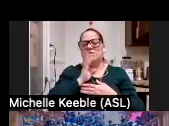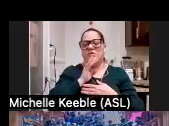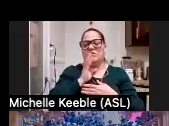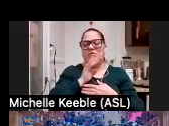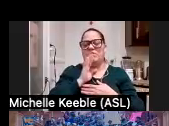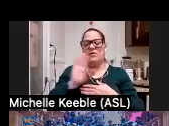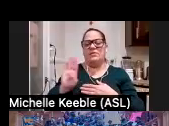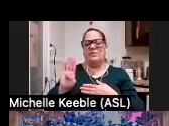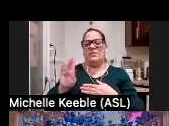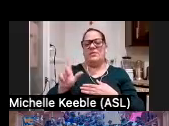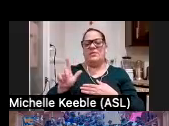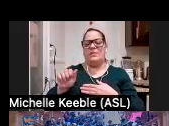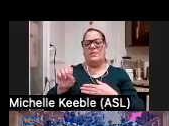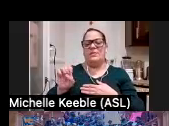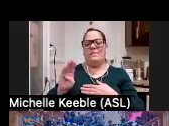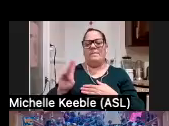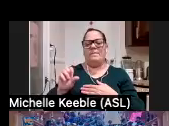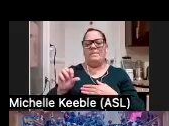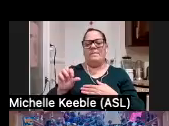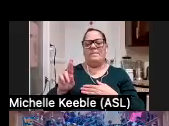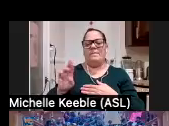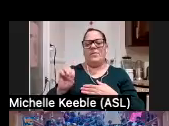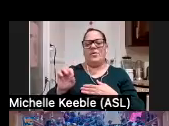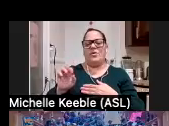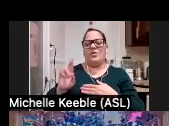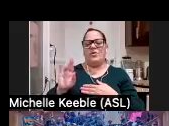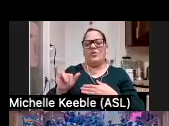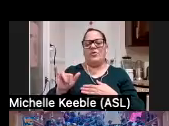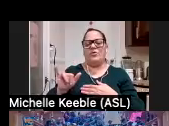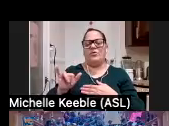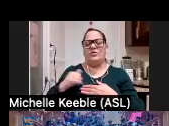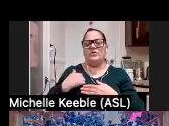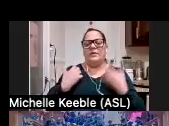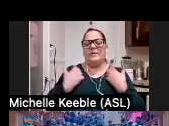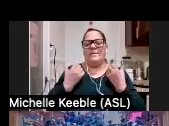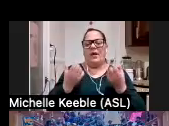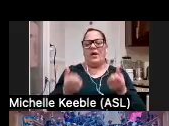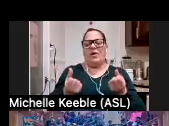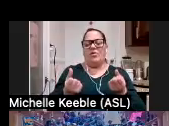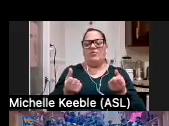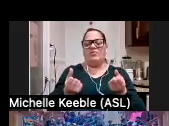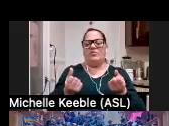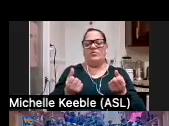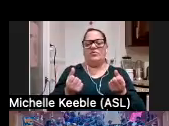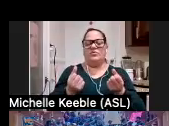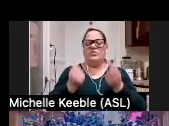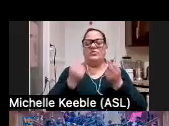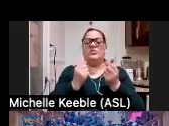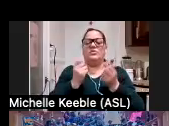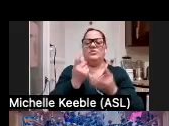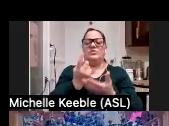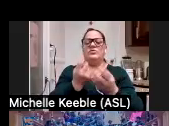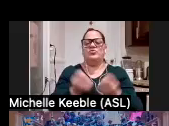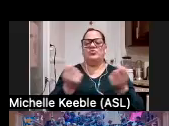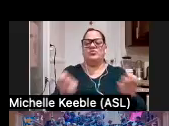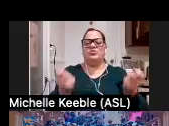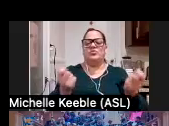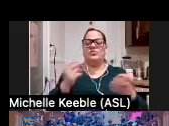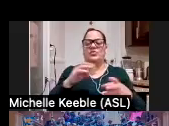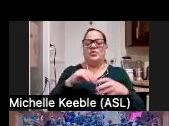is is really a powerful tool for inclusion. Um, as Natalie said, it it lets you know when you're